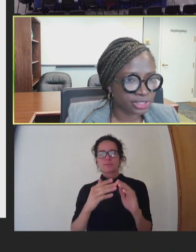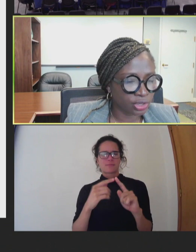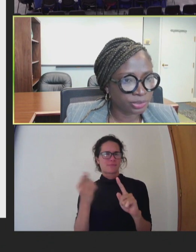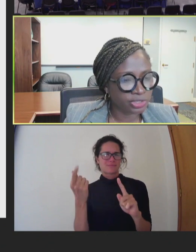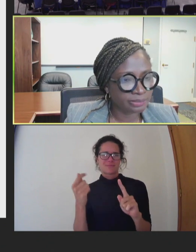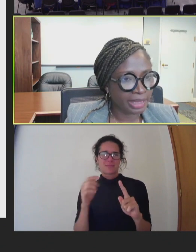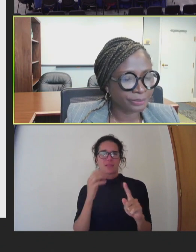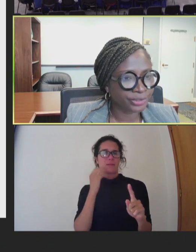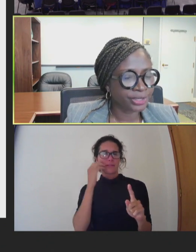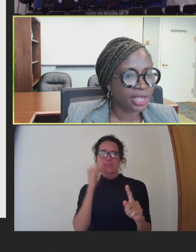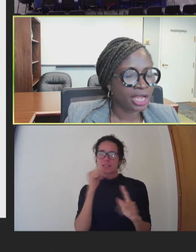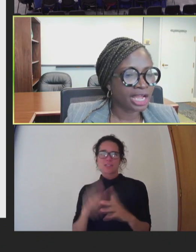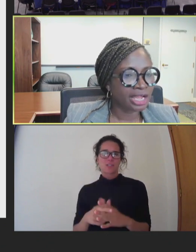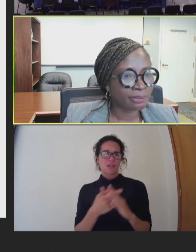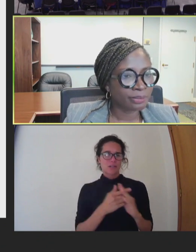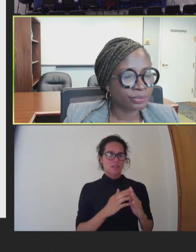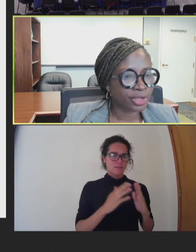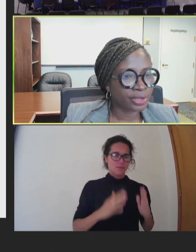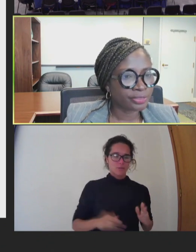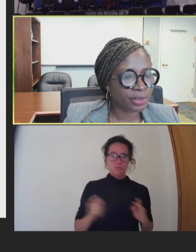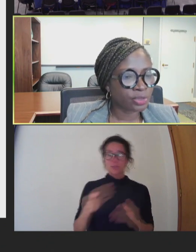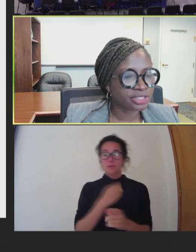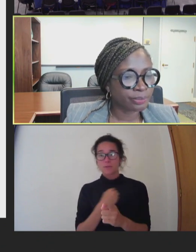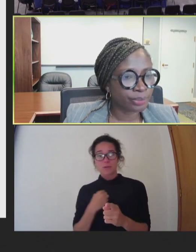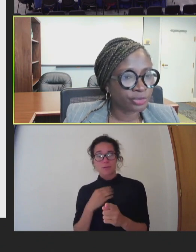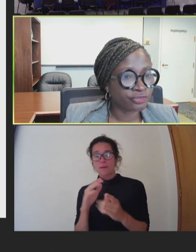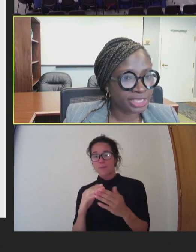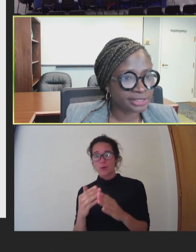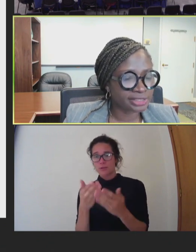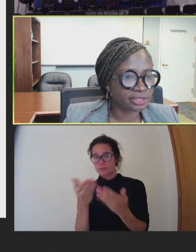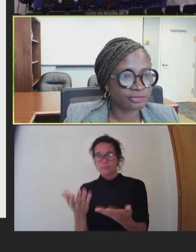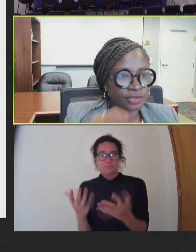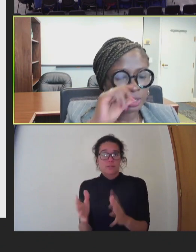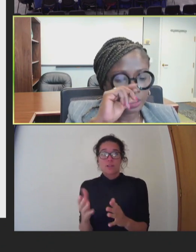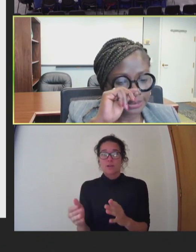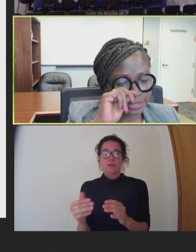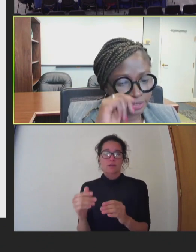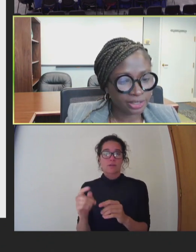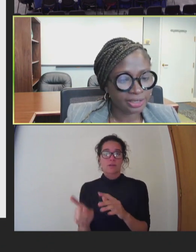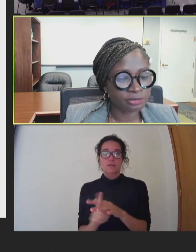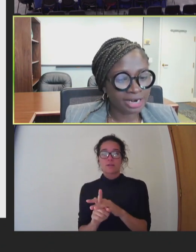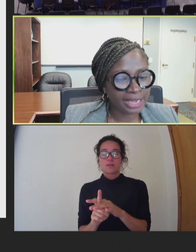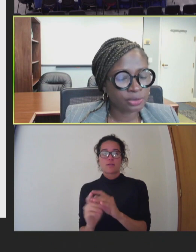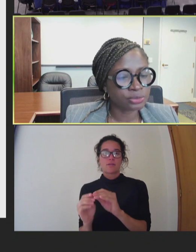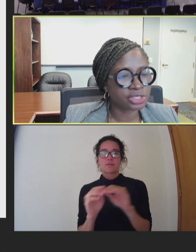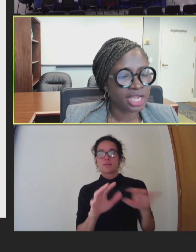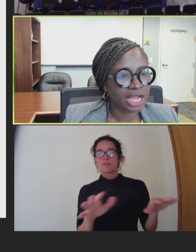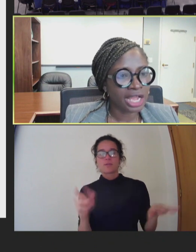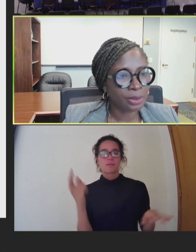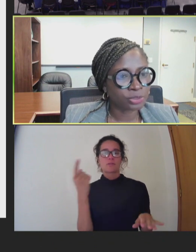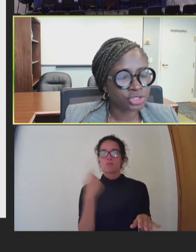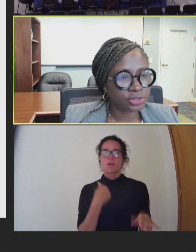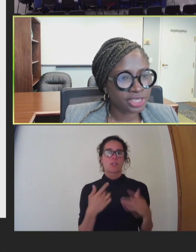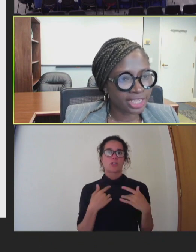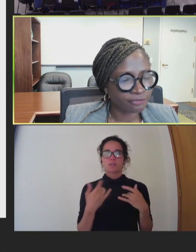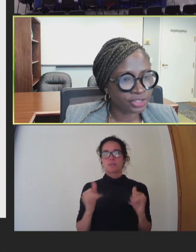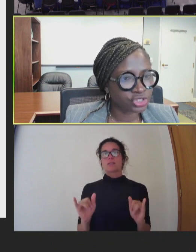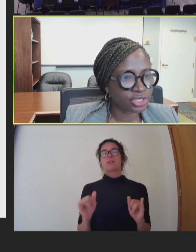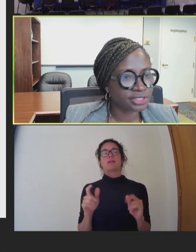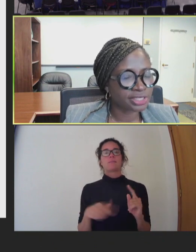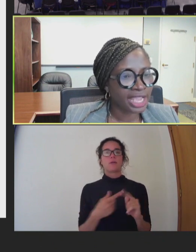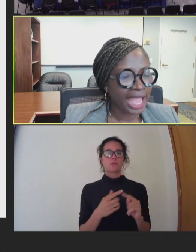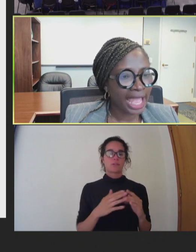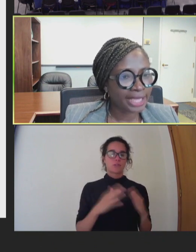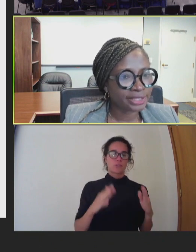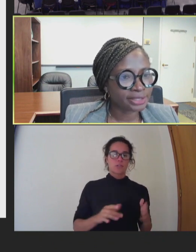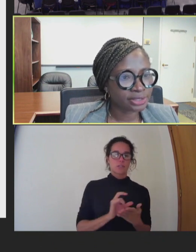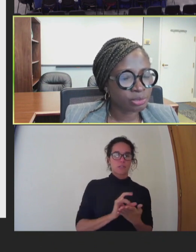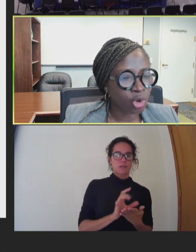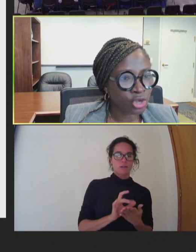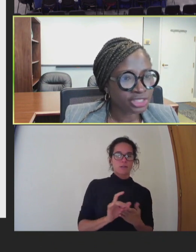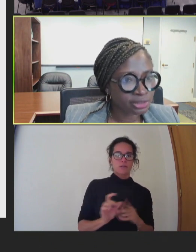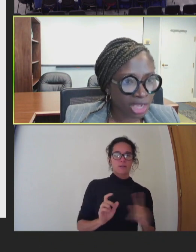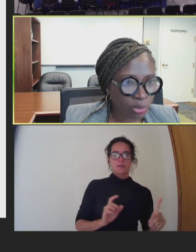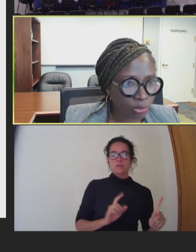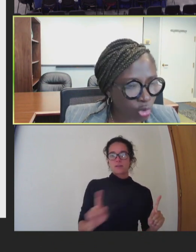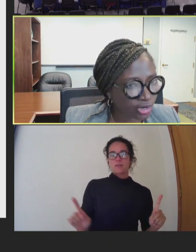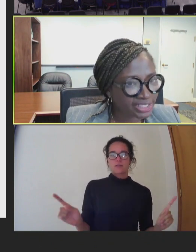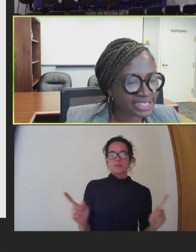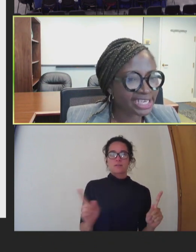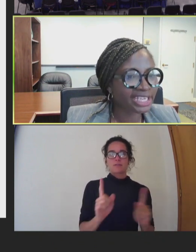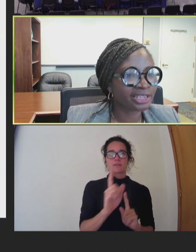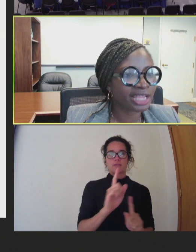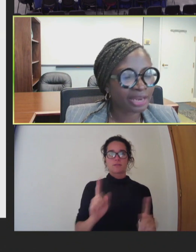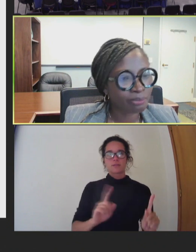a community member. There was a pervasive concern around shelter evictions and us quarantining and